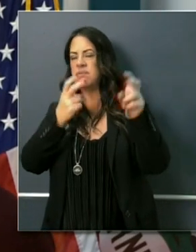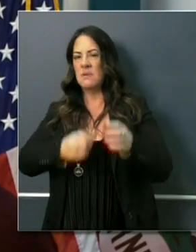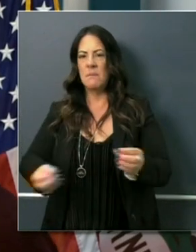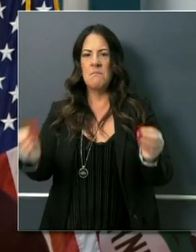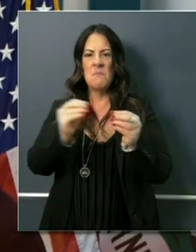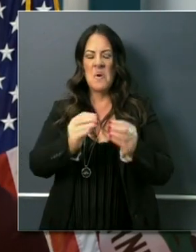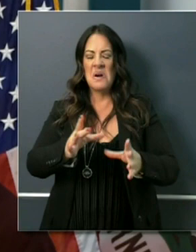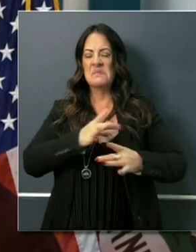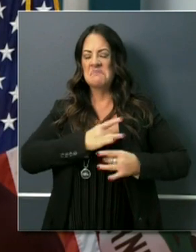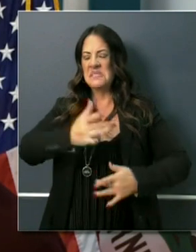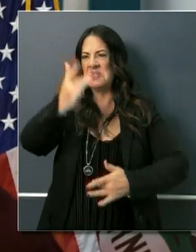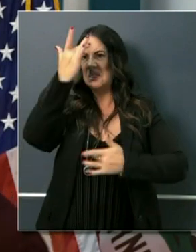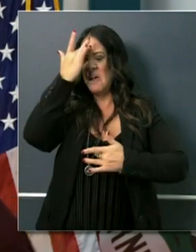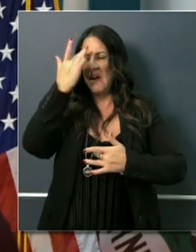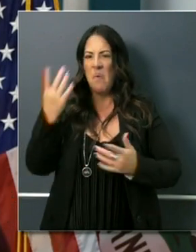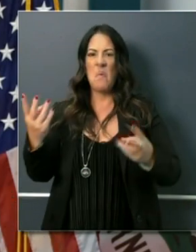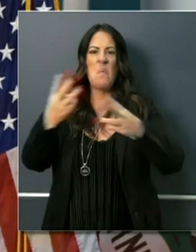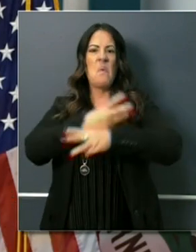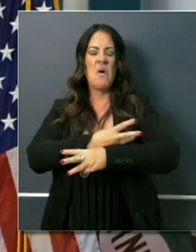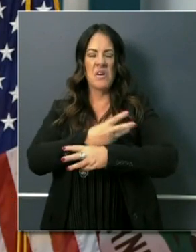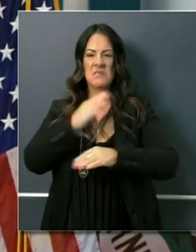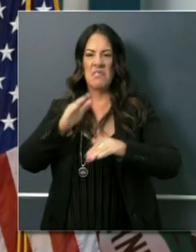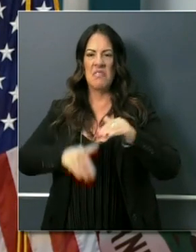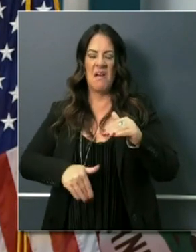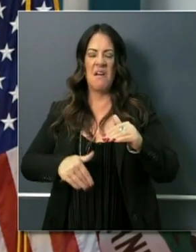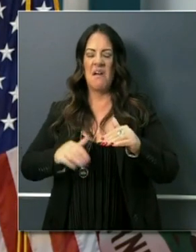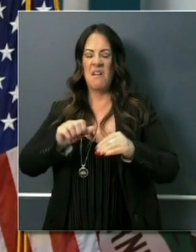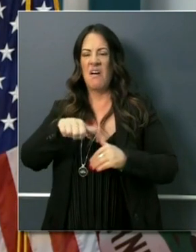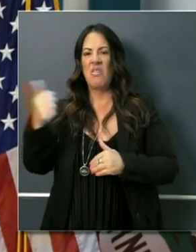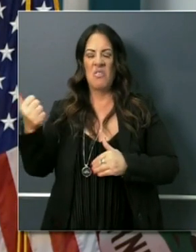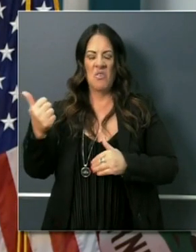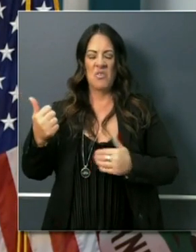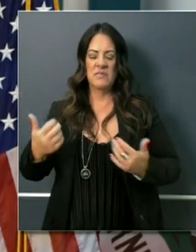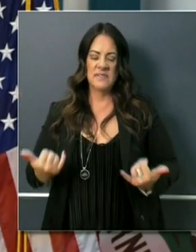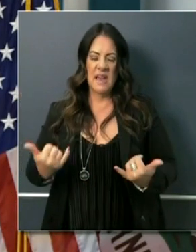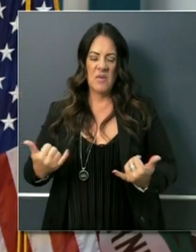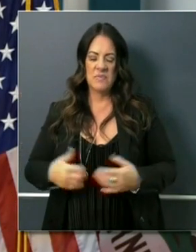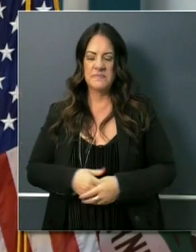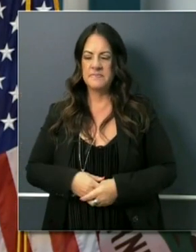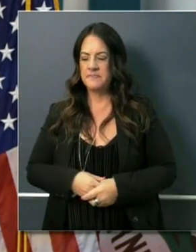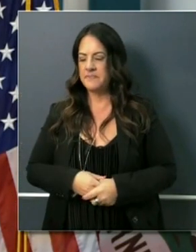CURVE, REPRESENTS MANY CALIFORNIANS WHO WOULD BE SICK